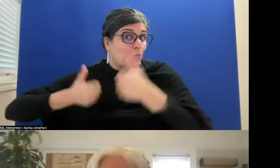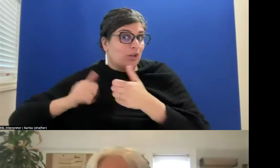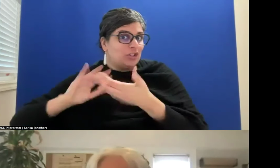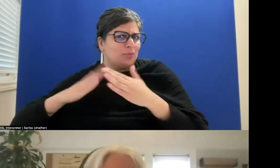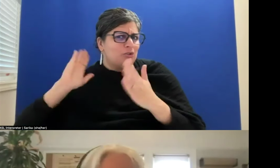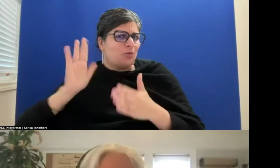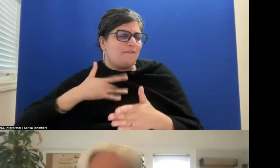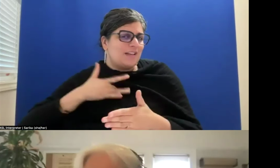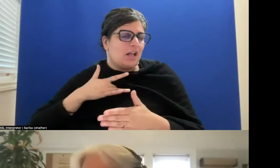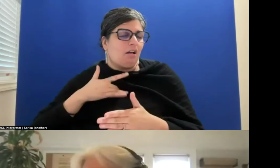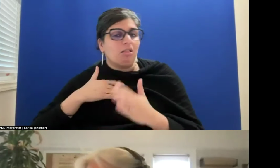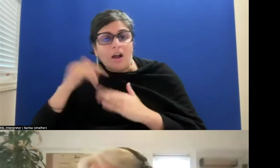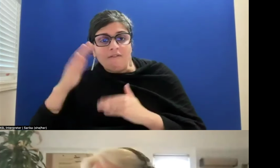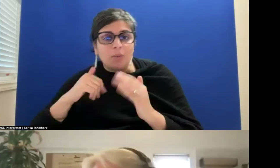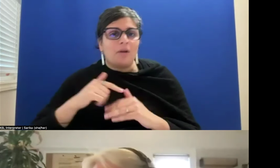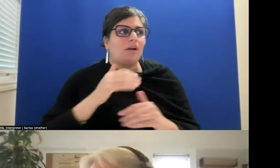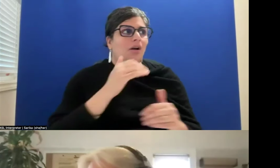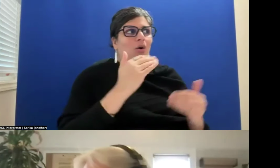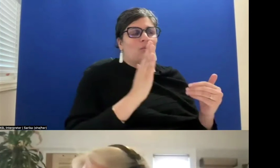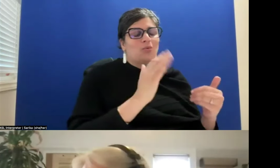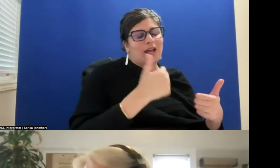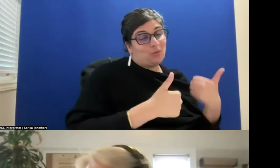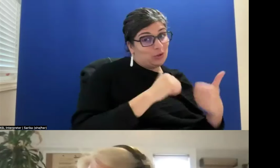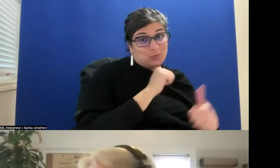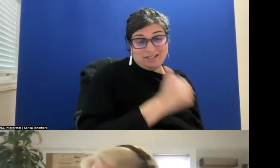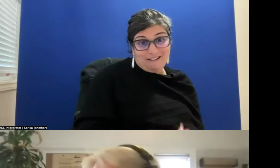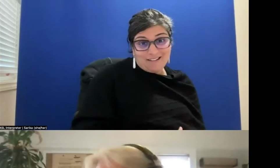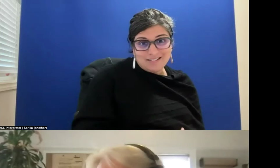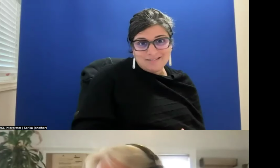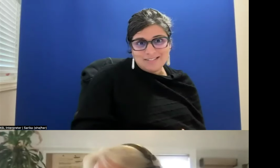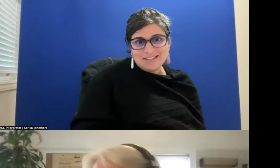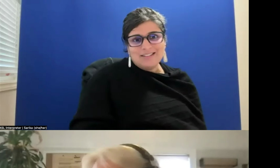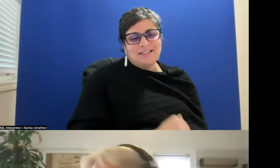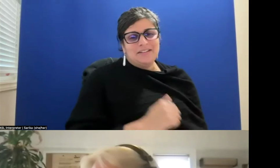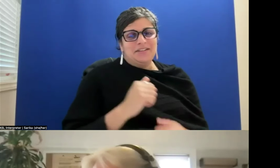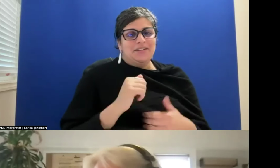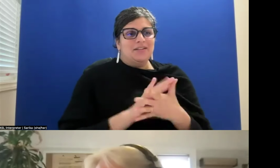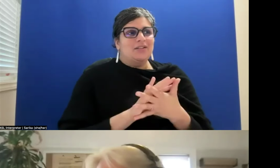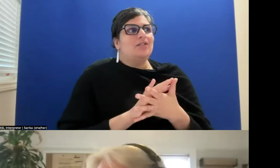which would not, you know, and so I, I had all these conversations with,